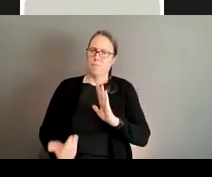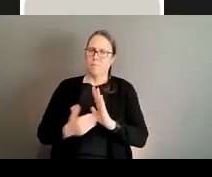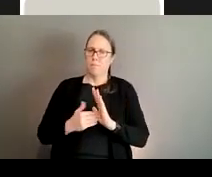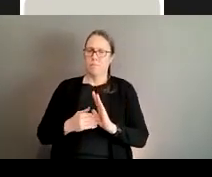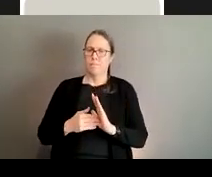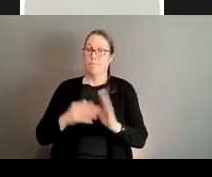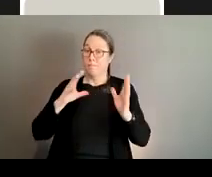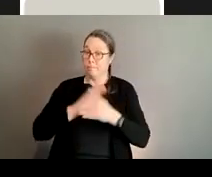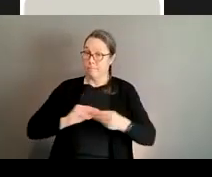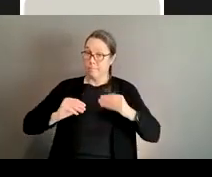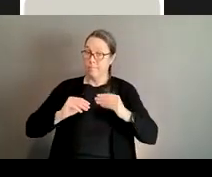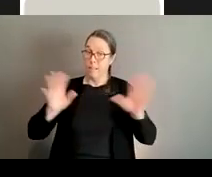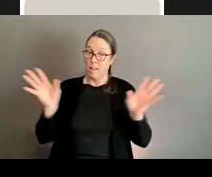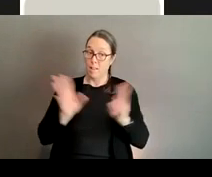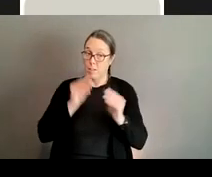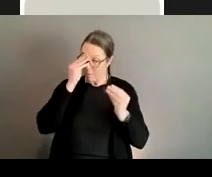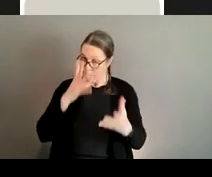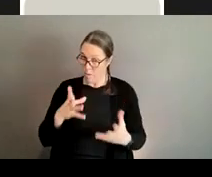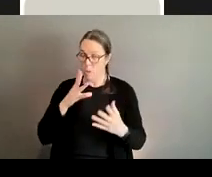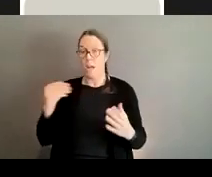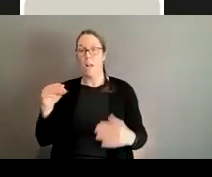in the session outline are two different components.